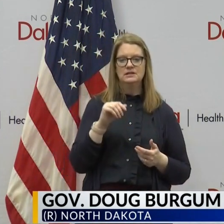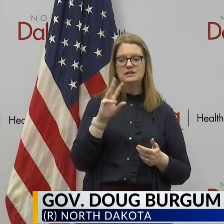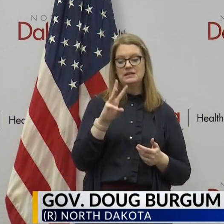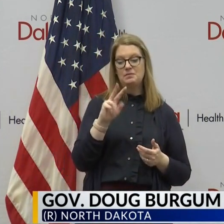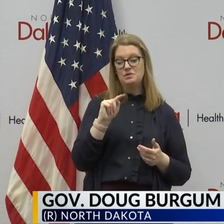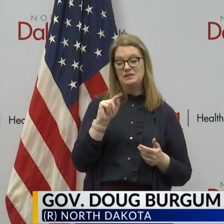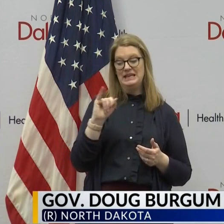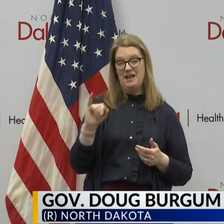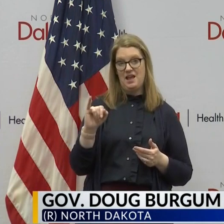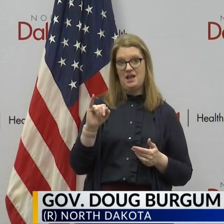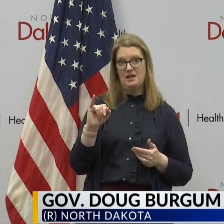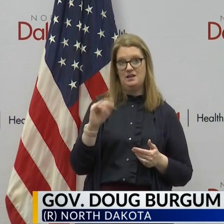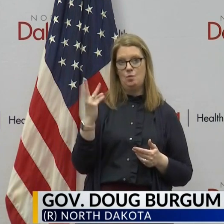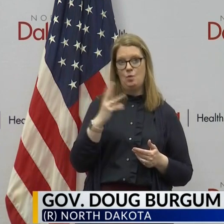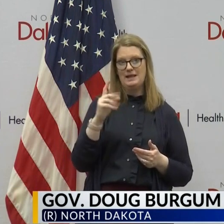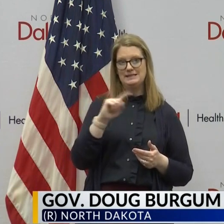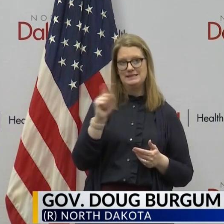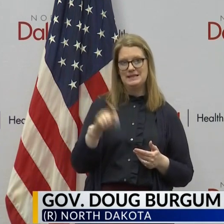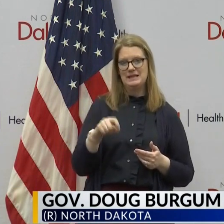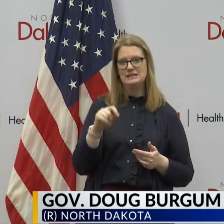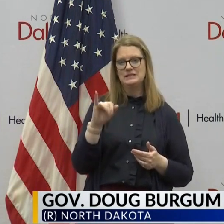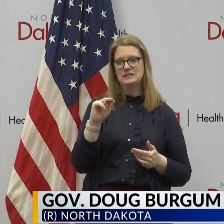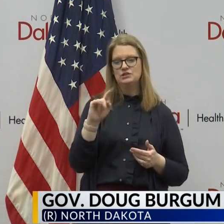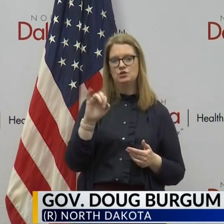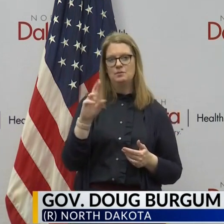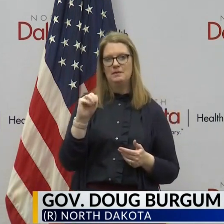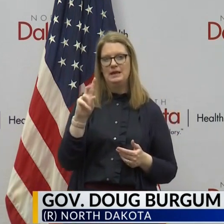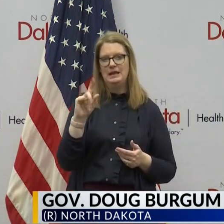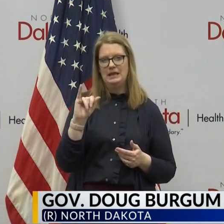SITUATION WHERE THEY HAD TO PAY